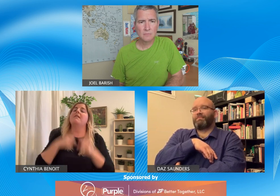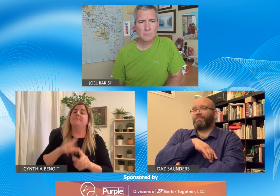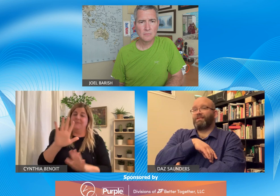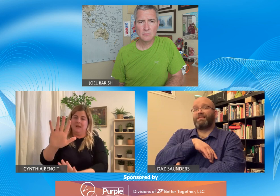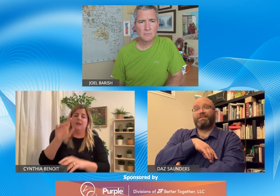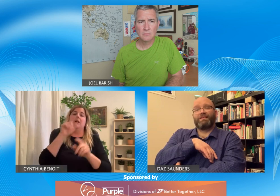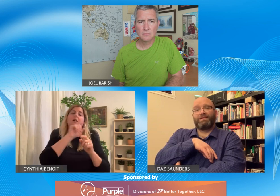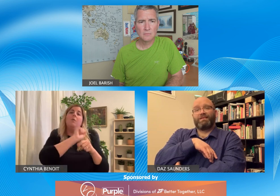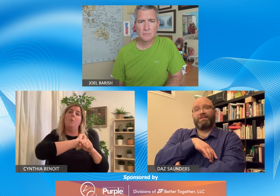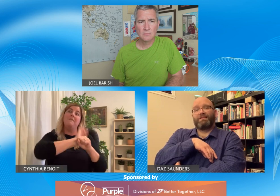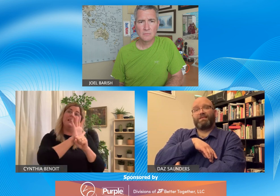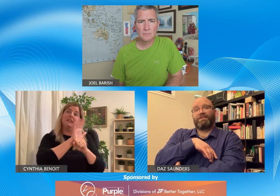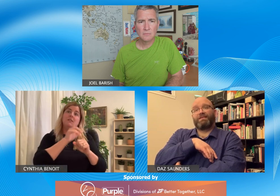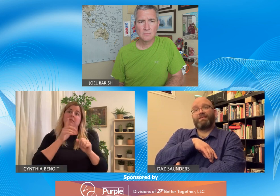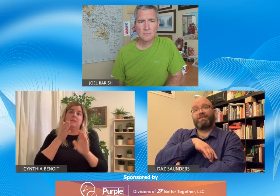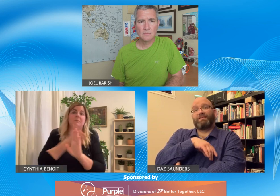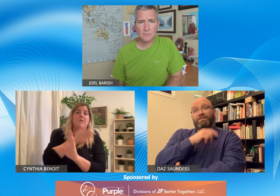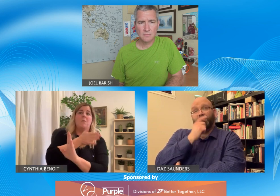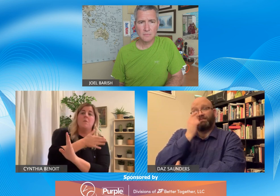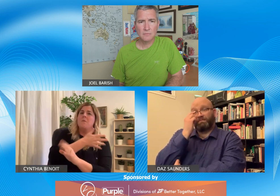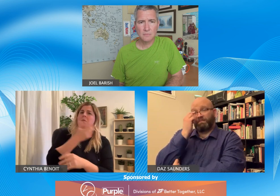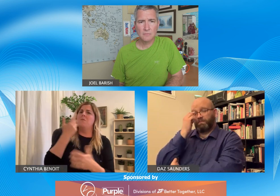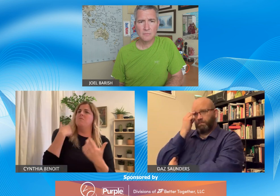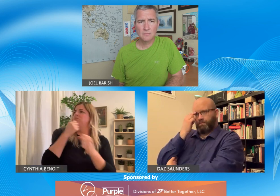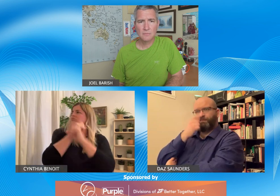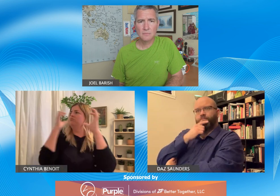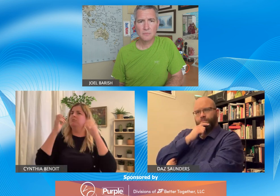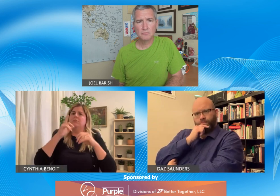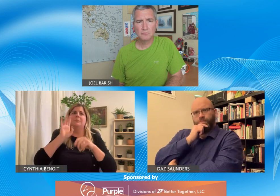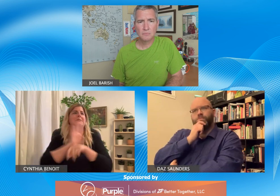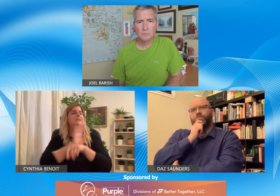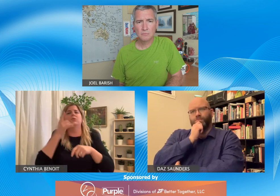Before the Covid-19 pandemic, I already had a general idea of how my business was going to be.